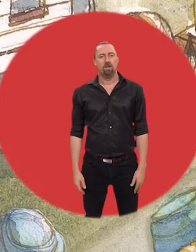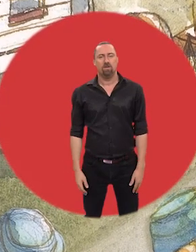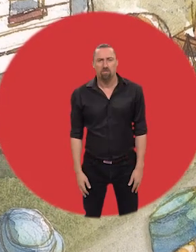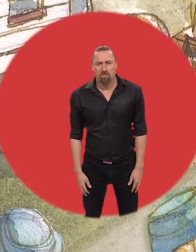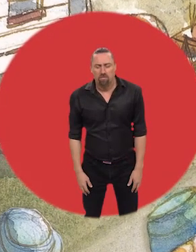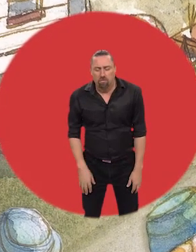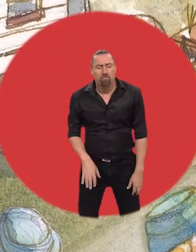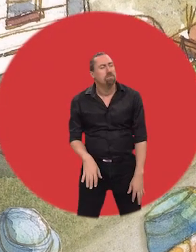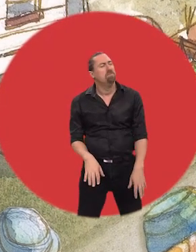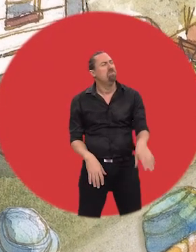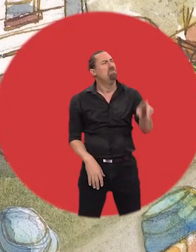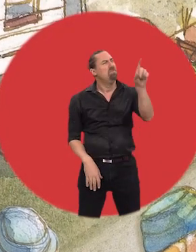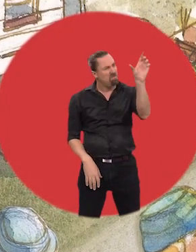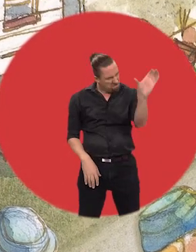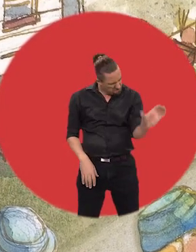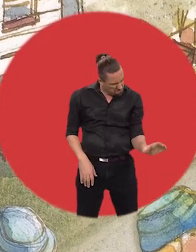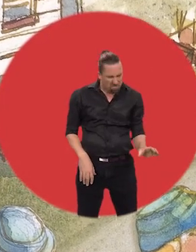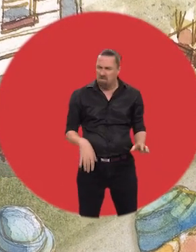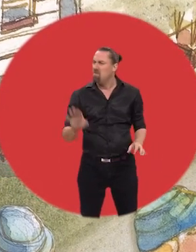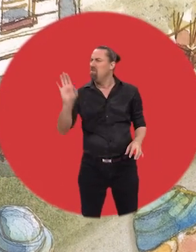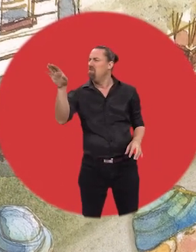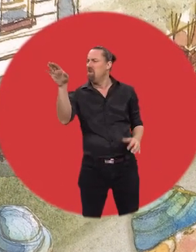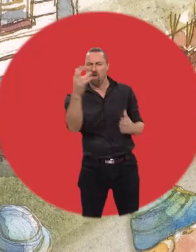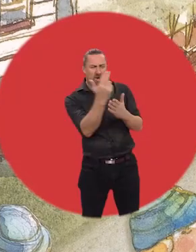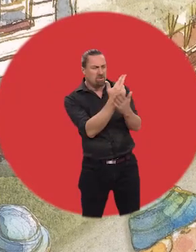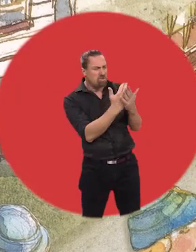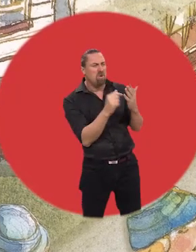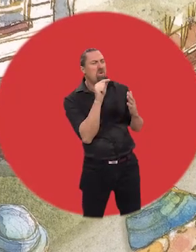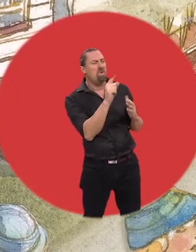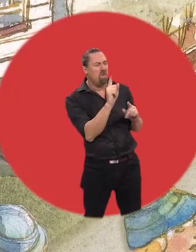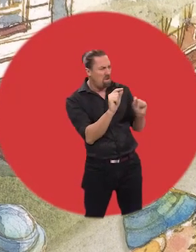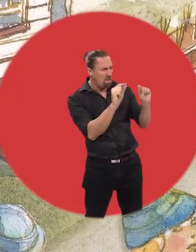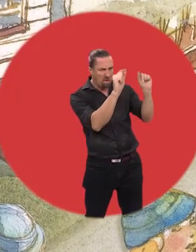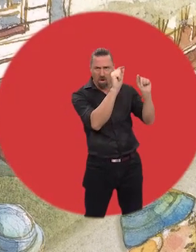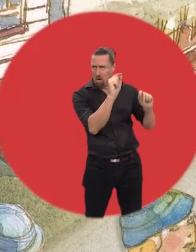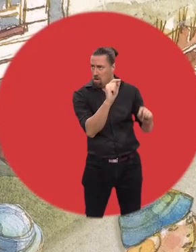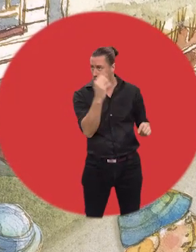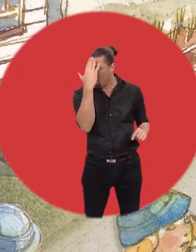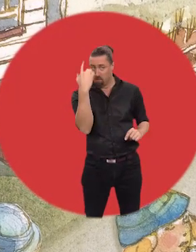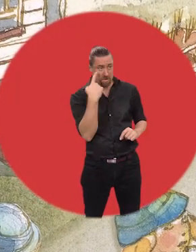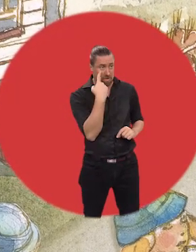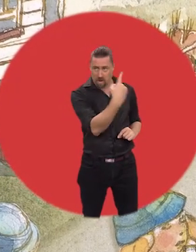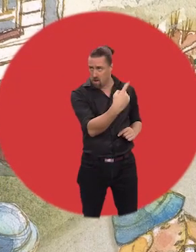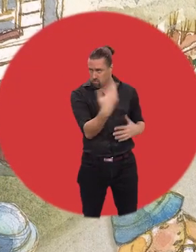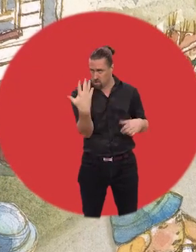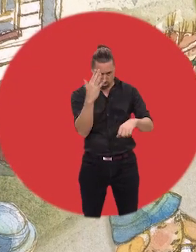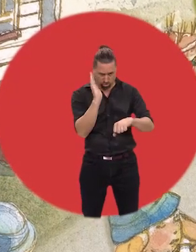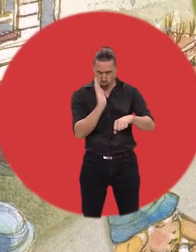"Who drew on these trunks?" Charlie asks Max. "They'll be in big trouble if mommy sees that."